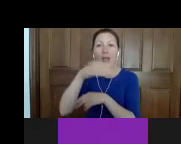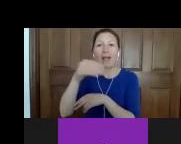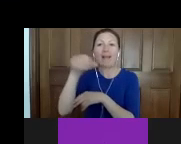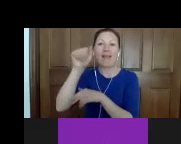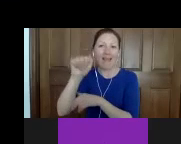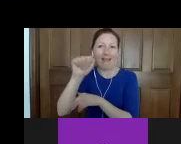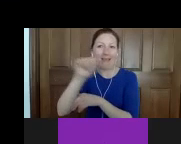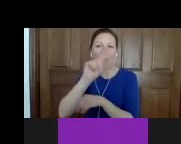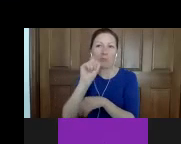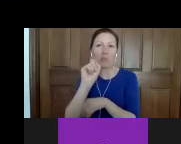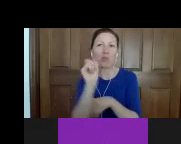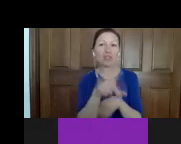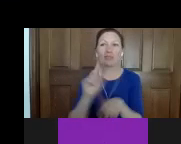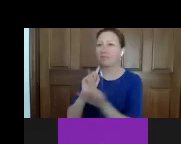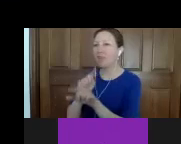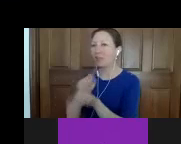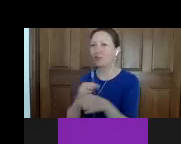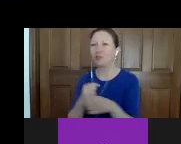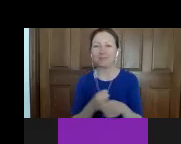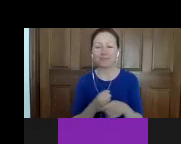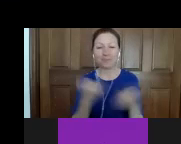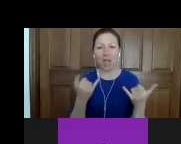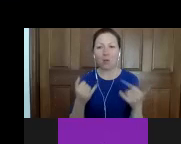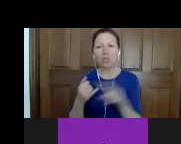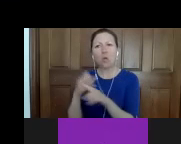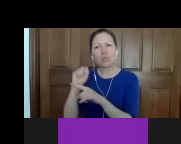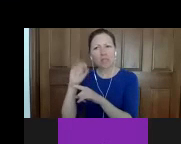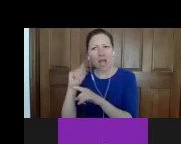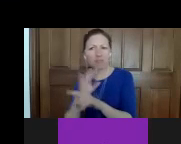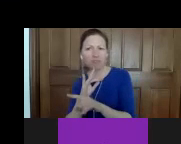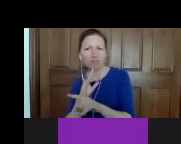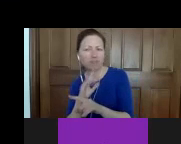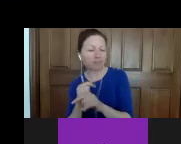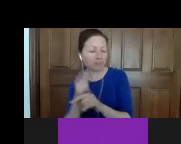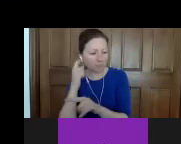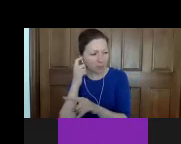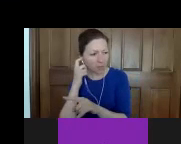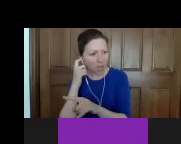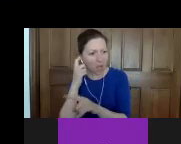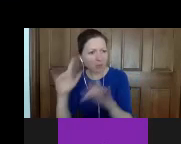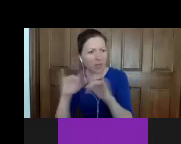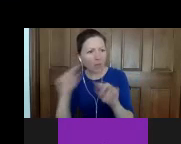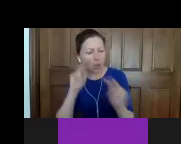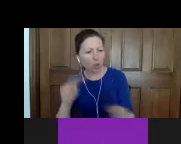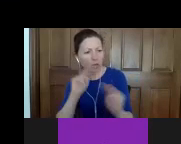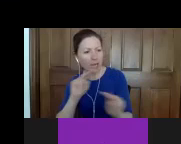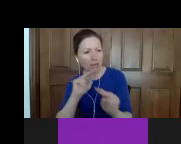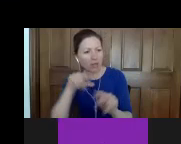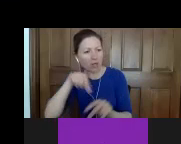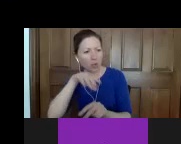Jason, while you look at the Q & A briefly Sheri asked if you could maybe put the slide